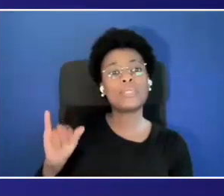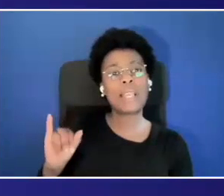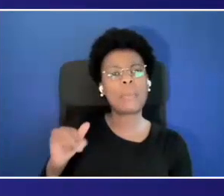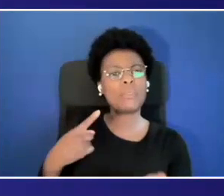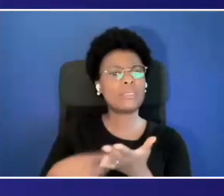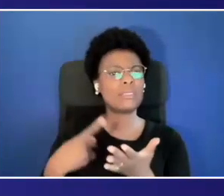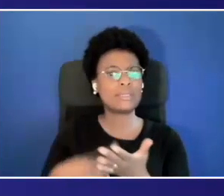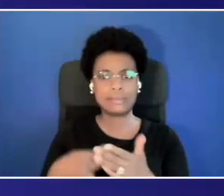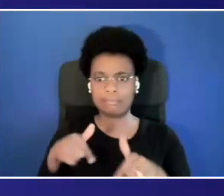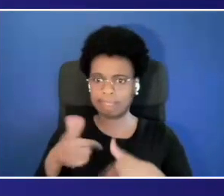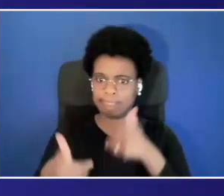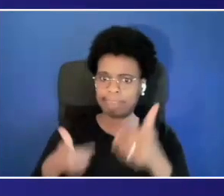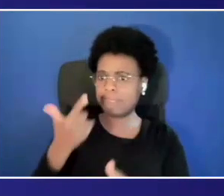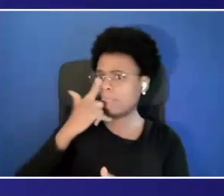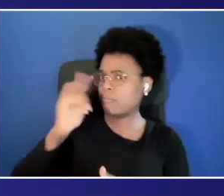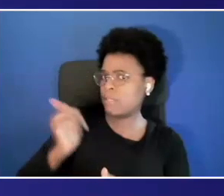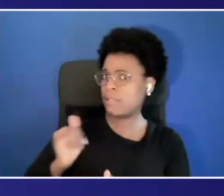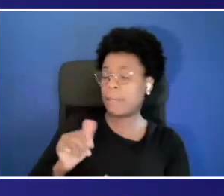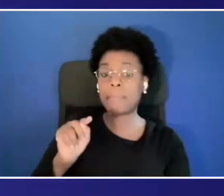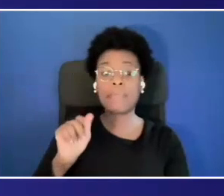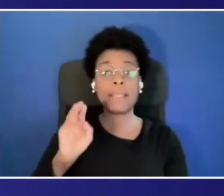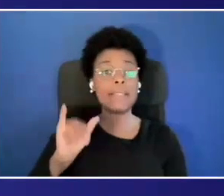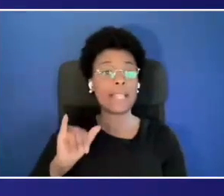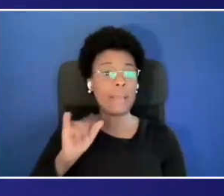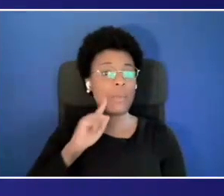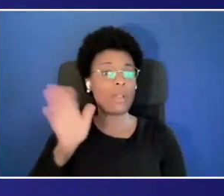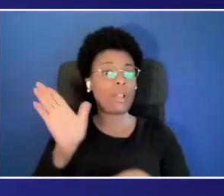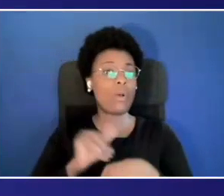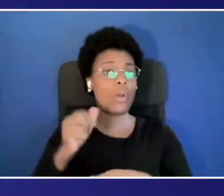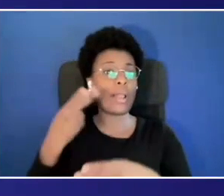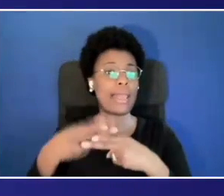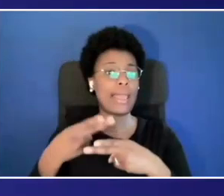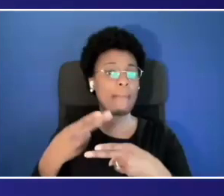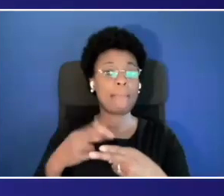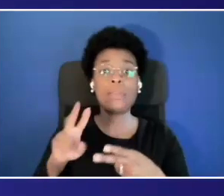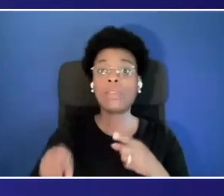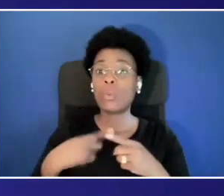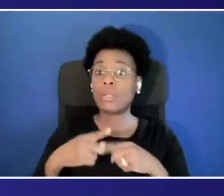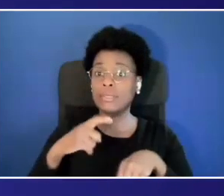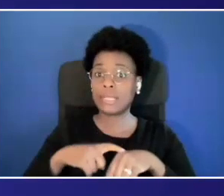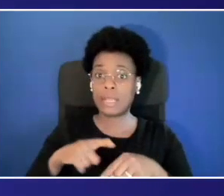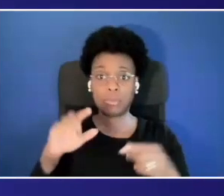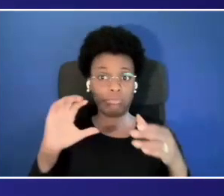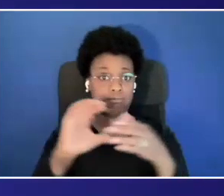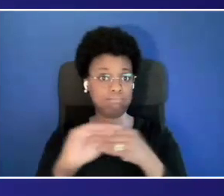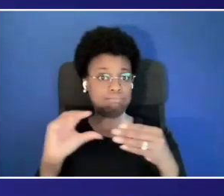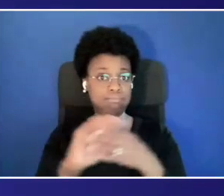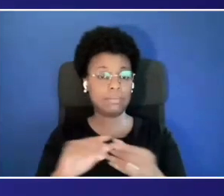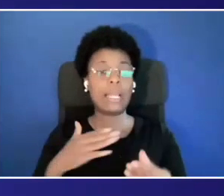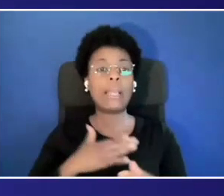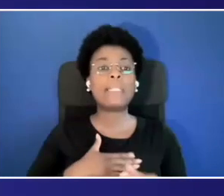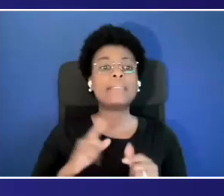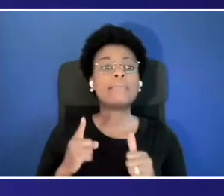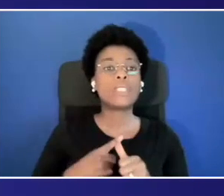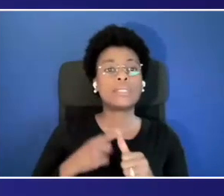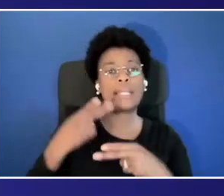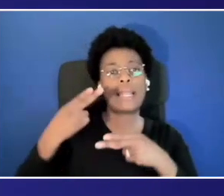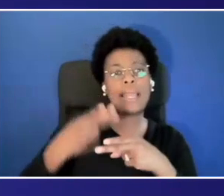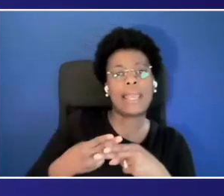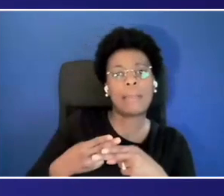Tammy will call your name when it is your time to speak. Please begin by providing your name and your affiliation. You'll have 3ÿmin. She will provide a 20 second warning and inform you when the 3ÿmin has ended.